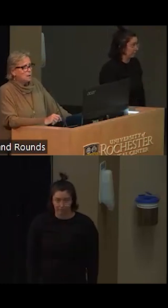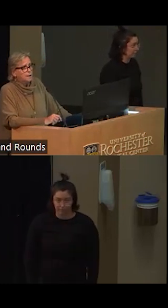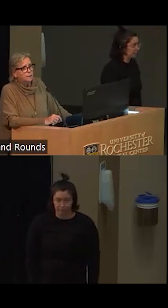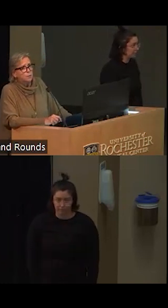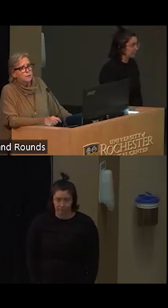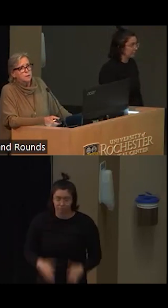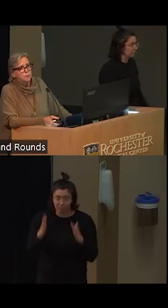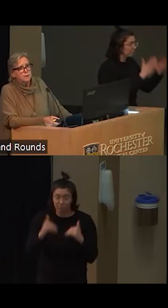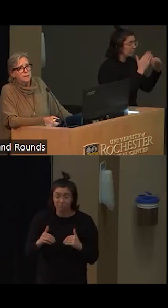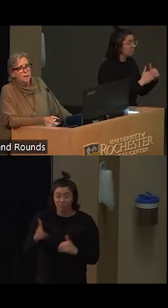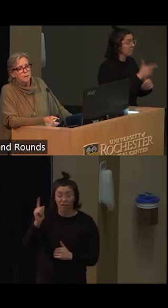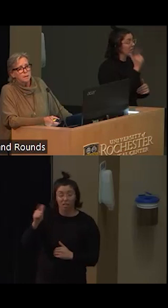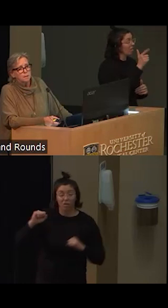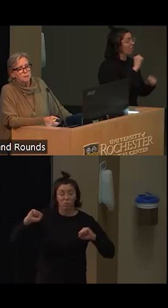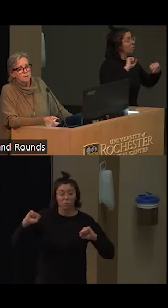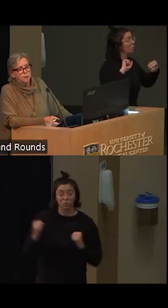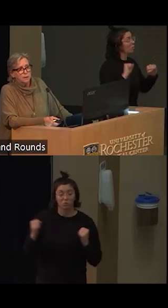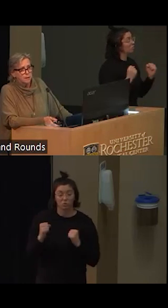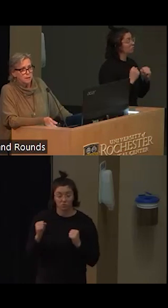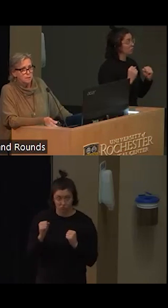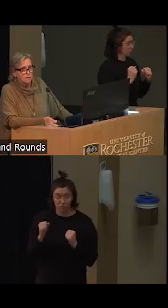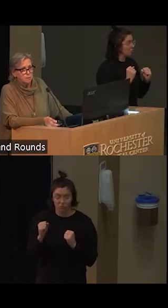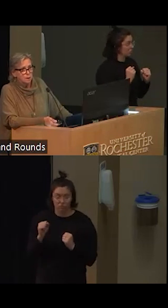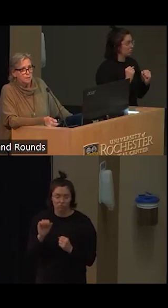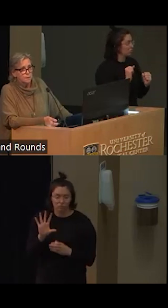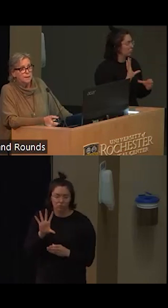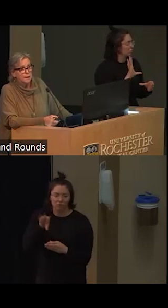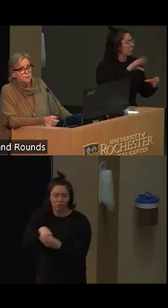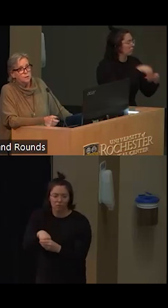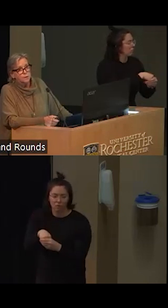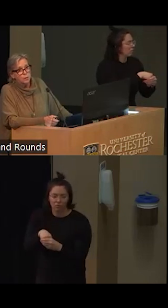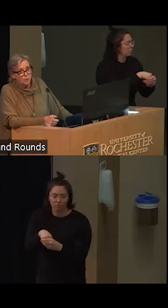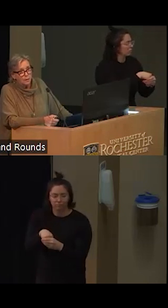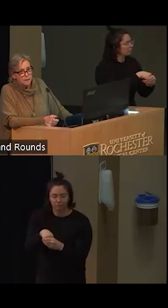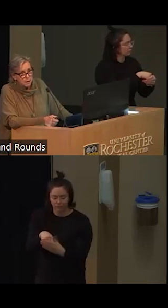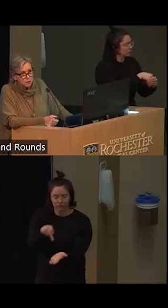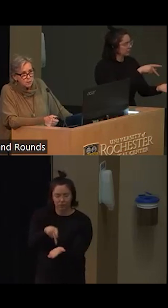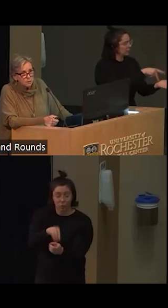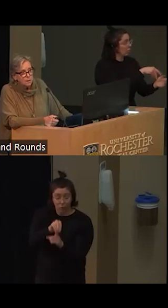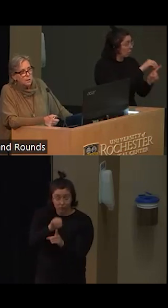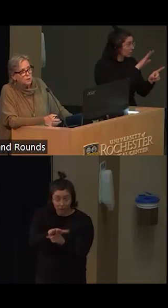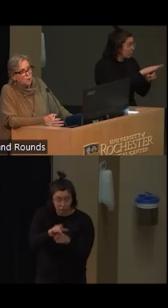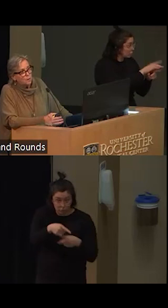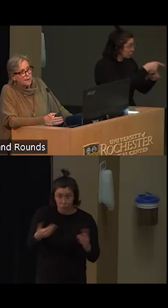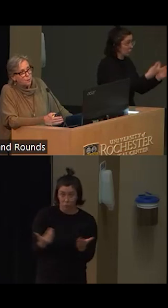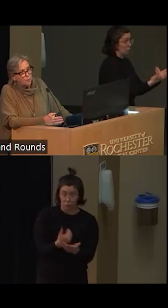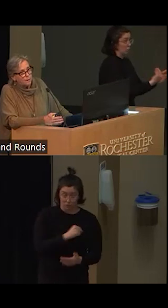later in the winter we'd integrated it into our psychiatric nursing orientation so that